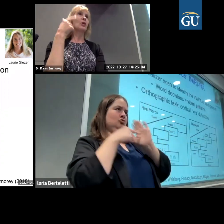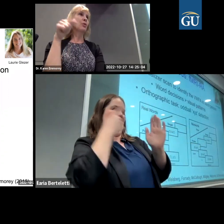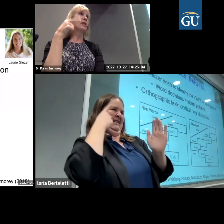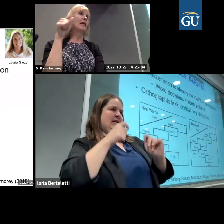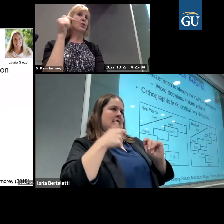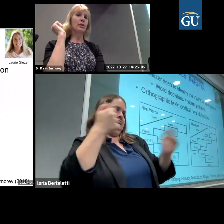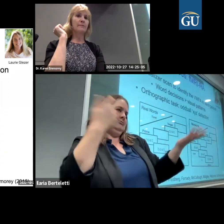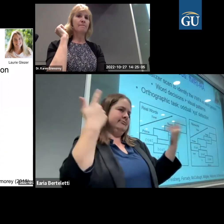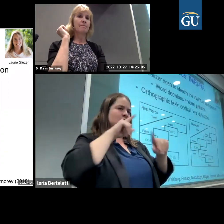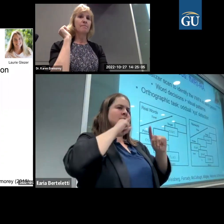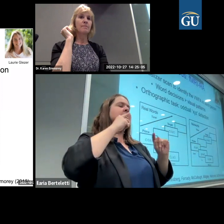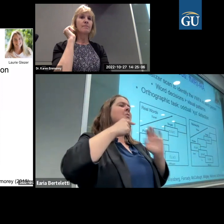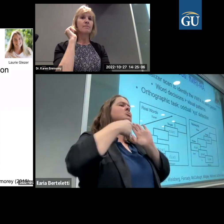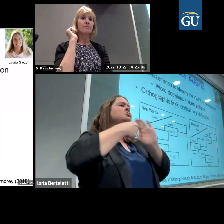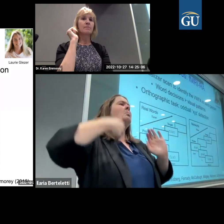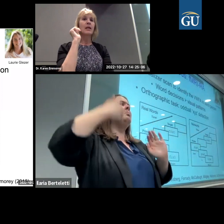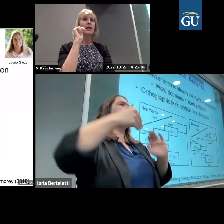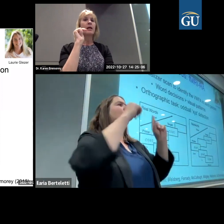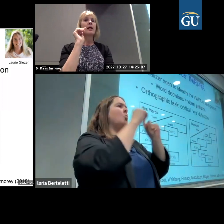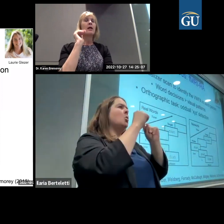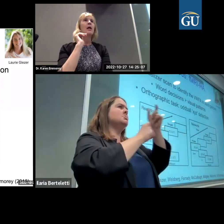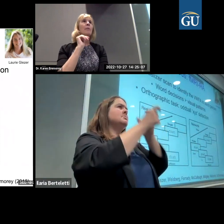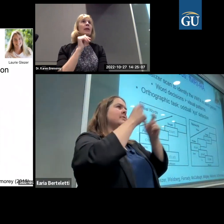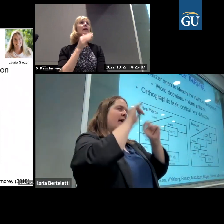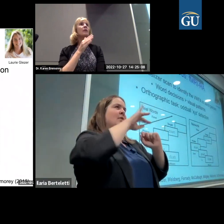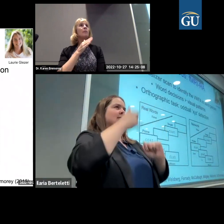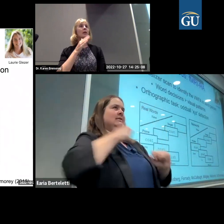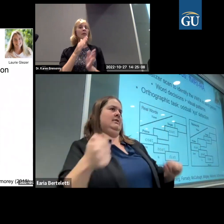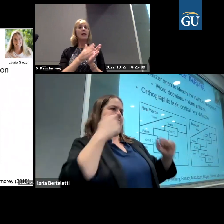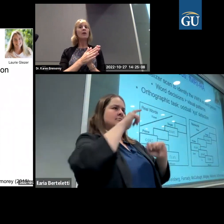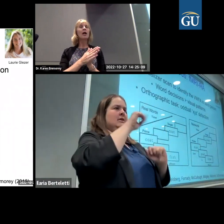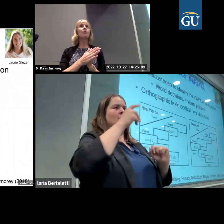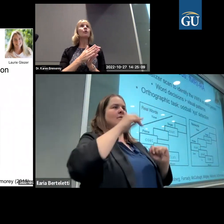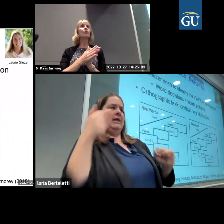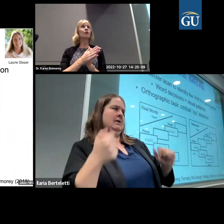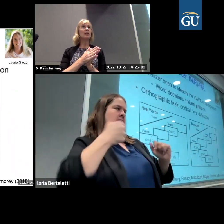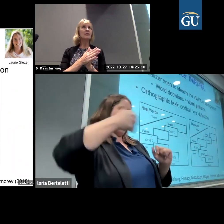the target is always the same for a real word. It'll be code using the identity,